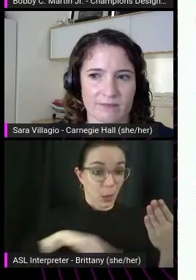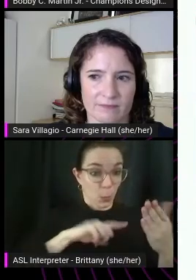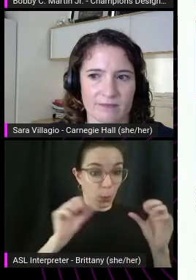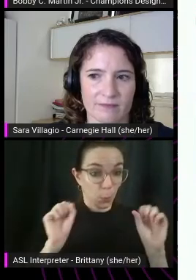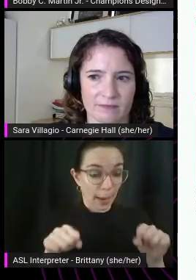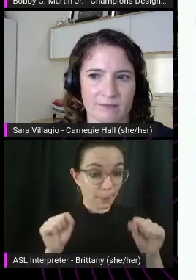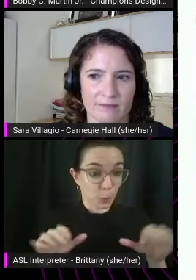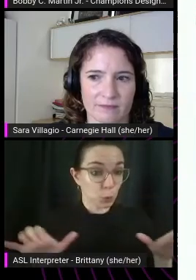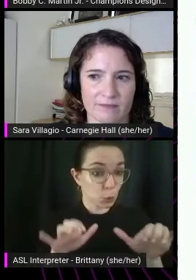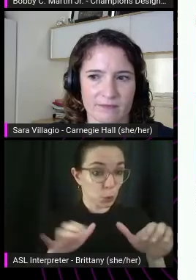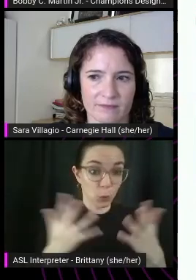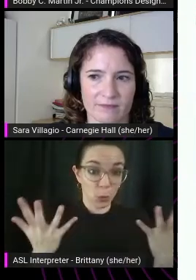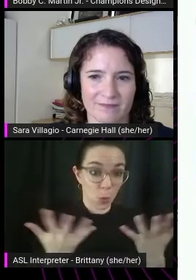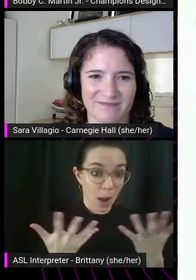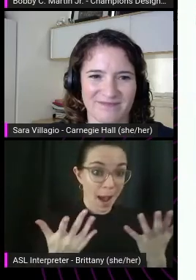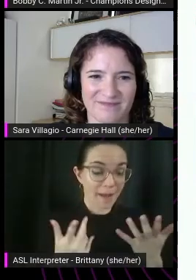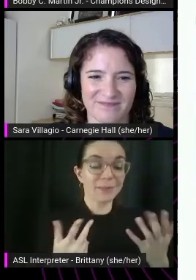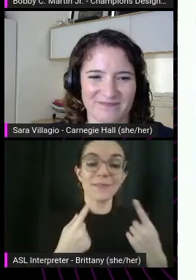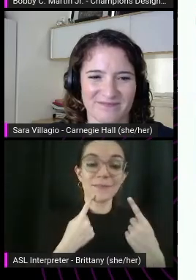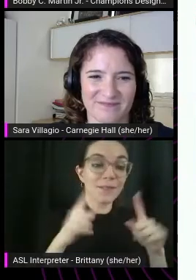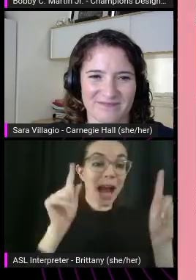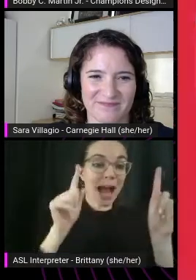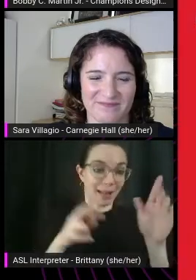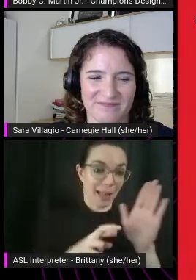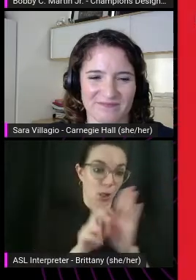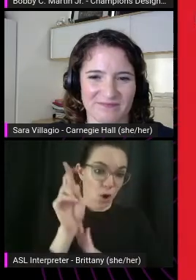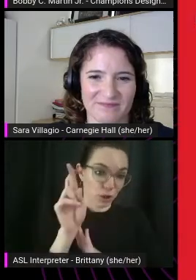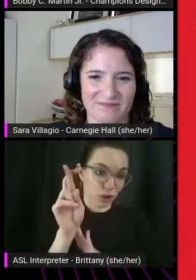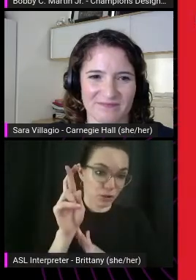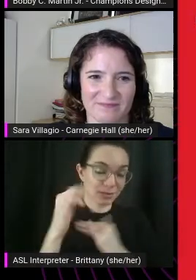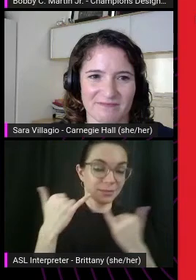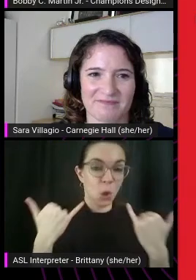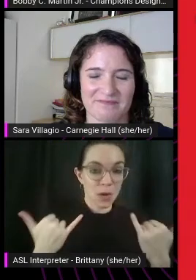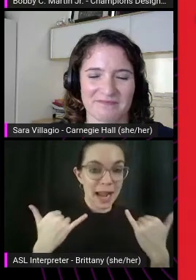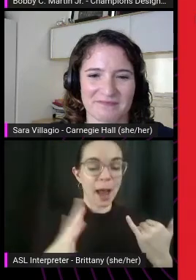is finally launch. So we'll talk a little bit about the brand debut.